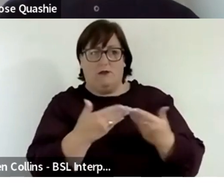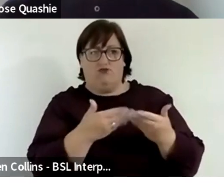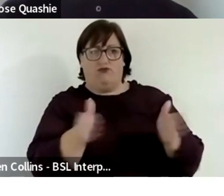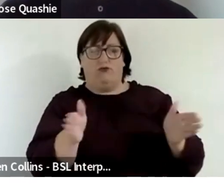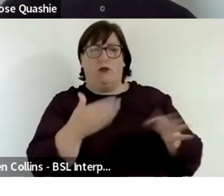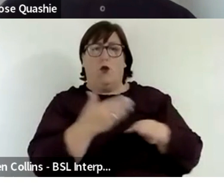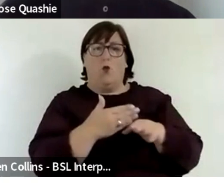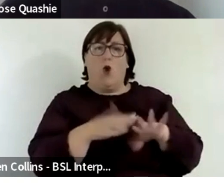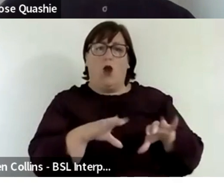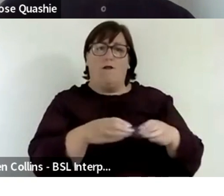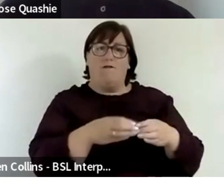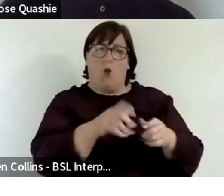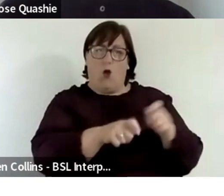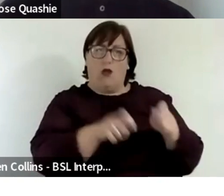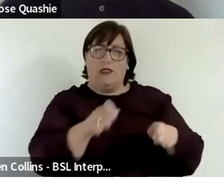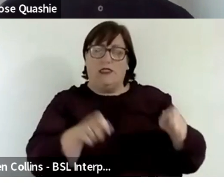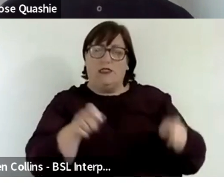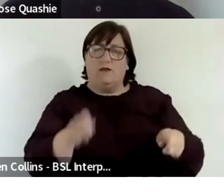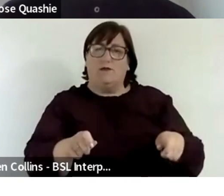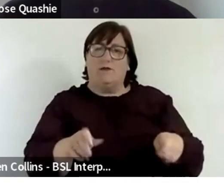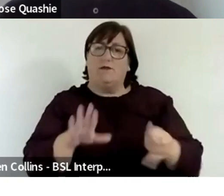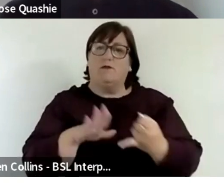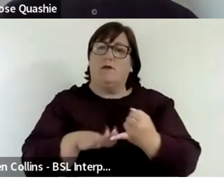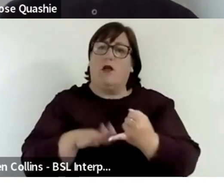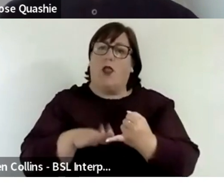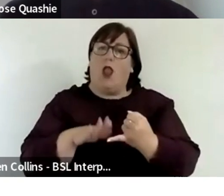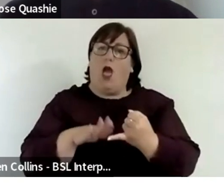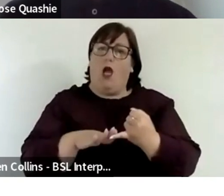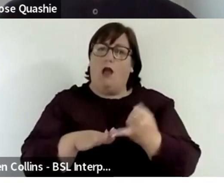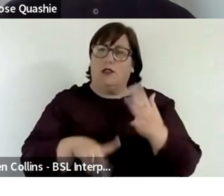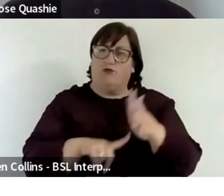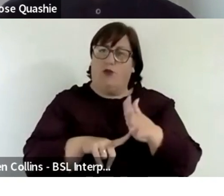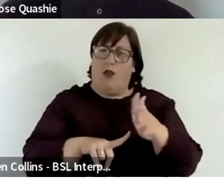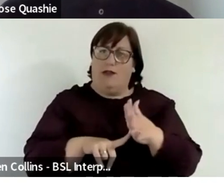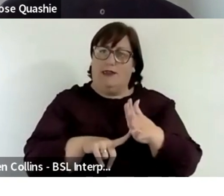The last priority is around education and the work we are doing with young people.